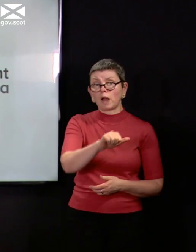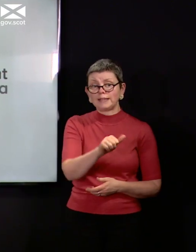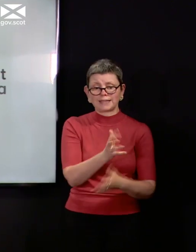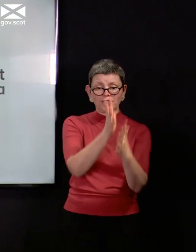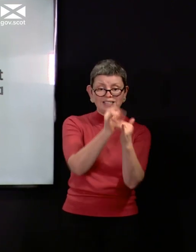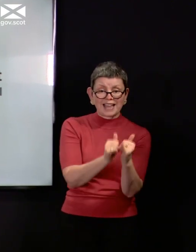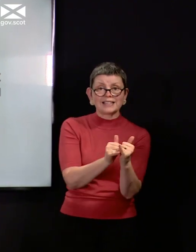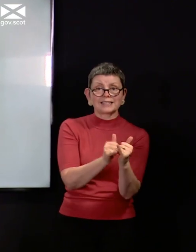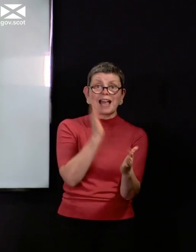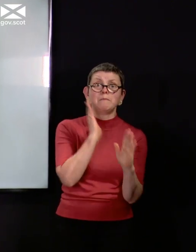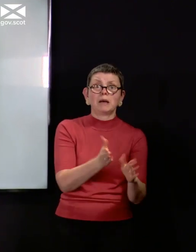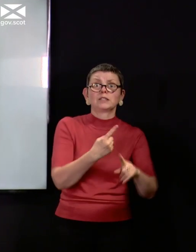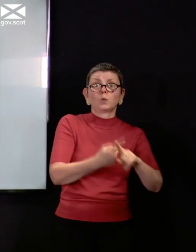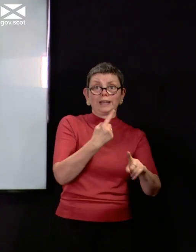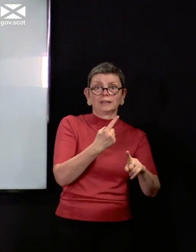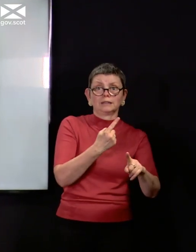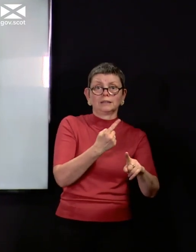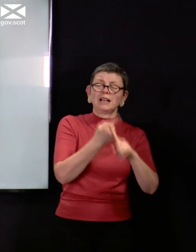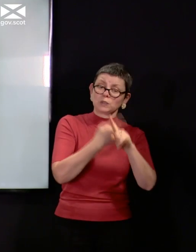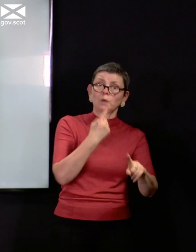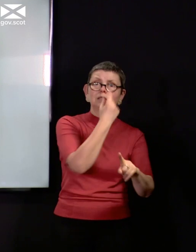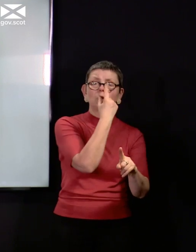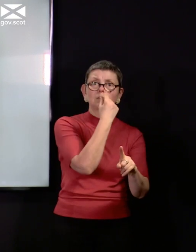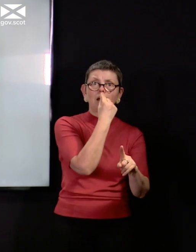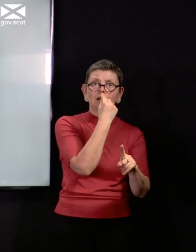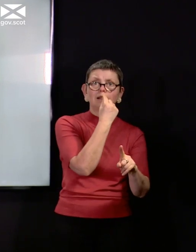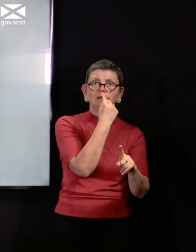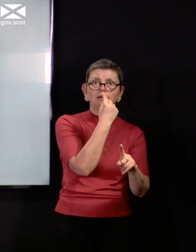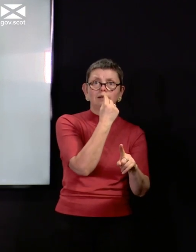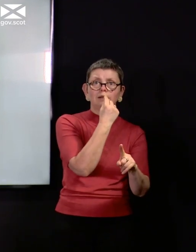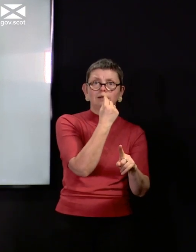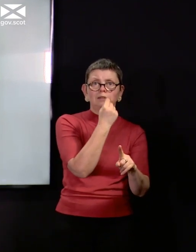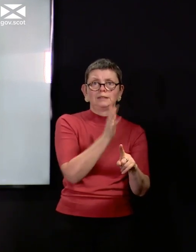has to be fast, as fast as the science and the laboratories will allow us to have, but